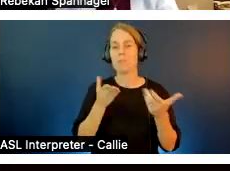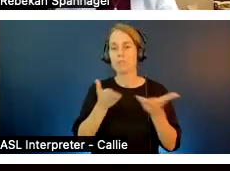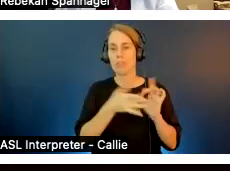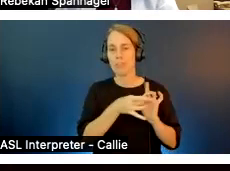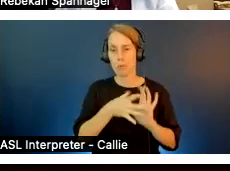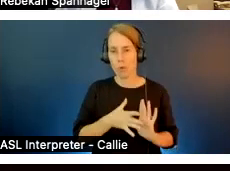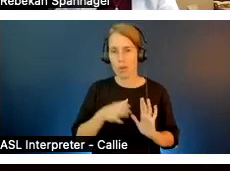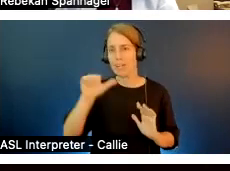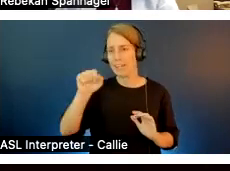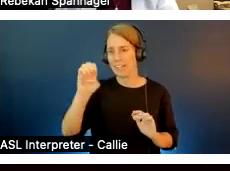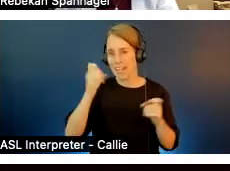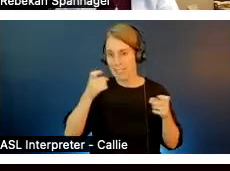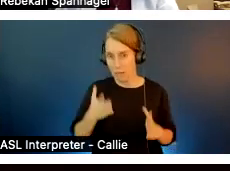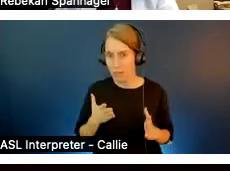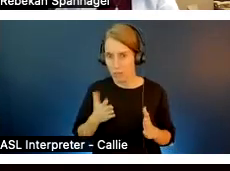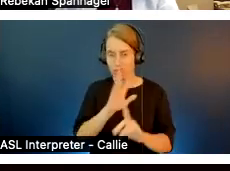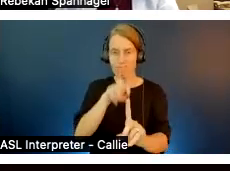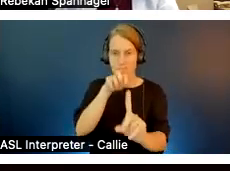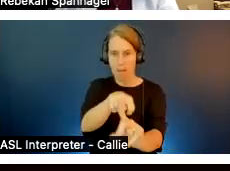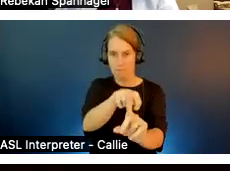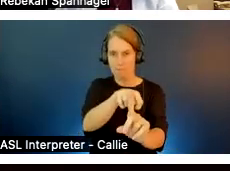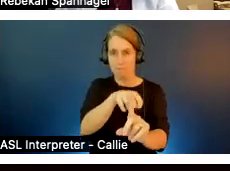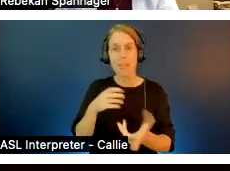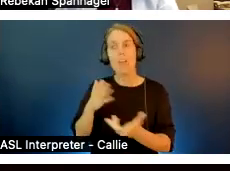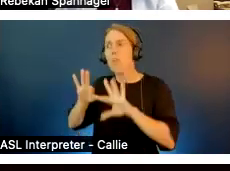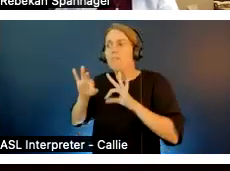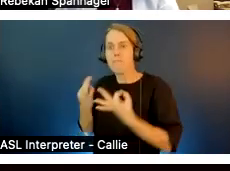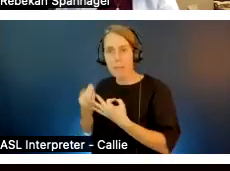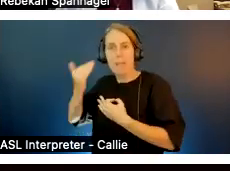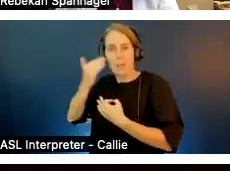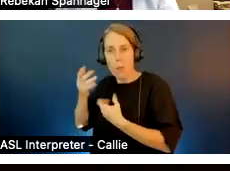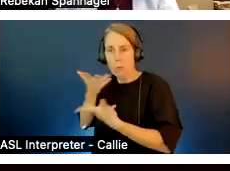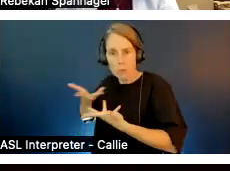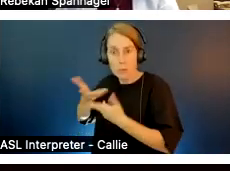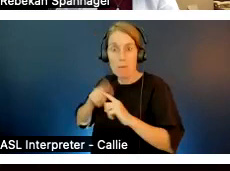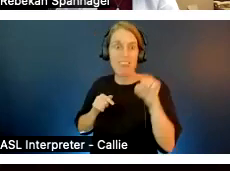your family and besides you who know you best and they also know the system so do you have a